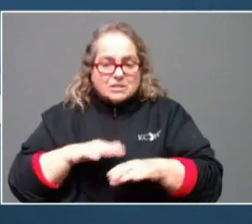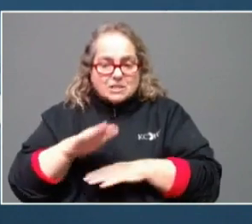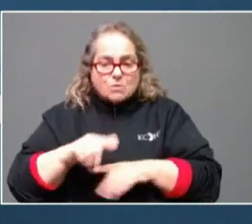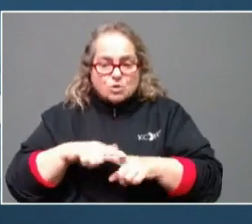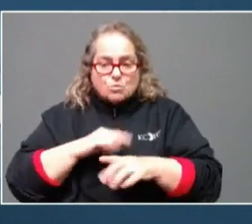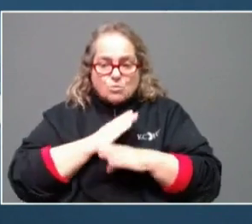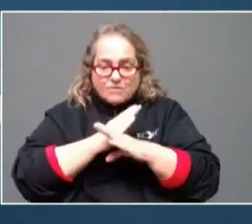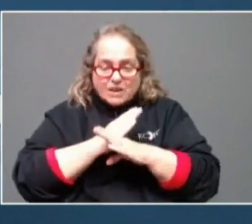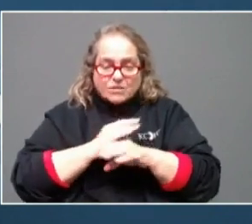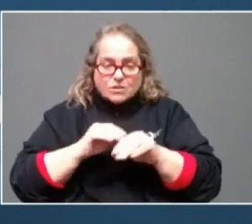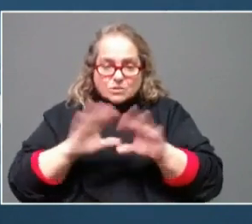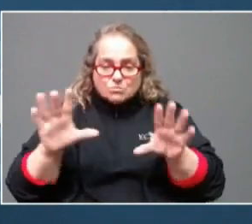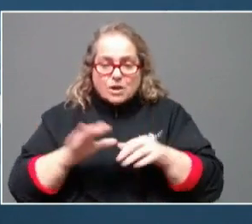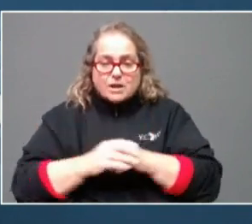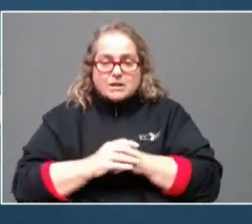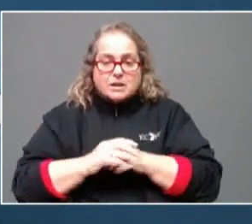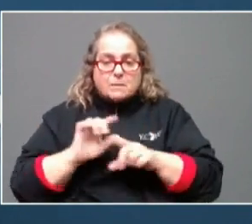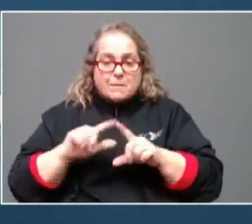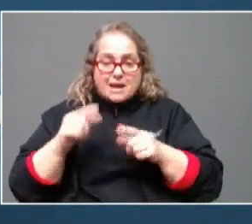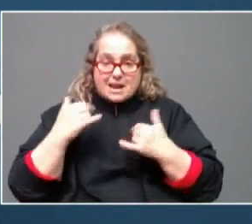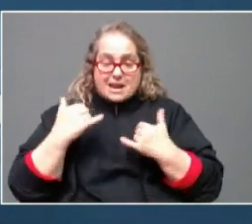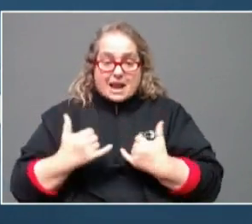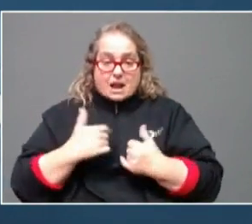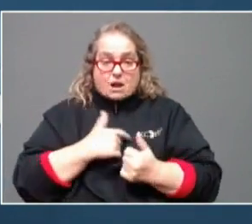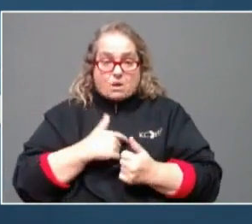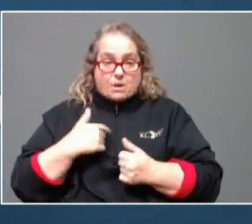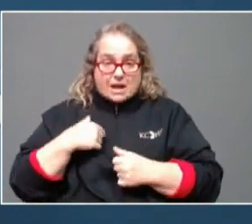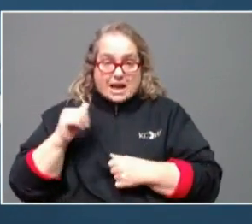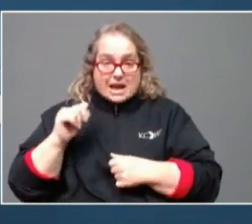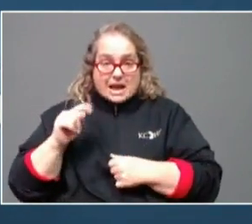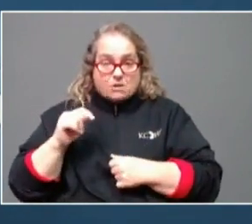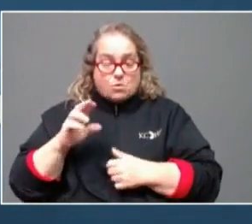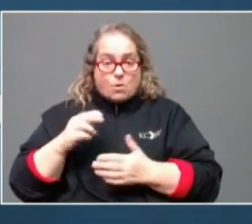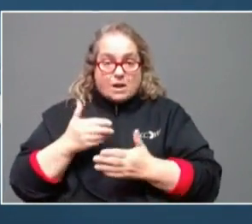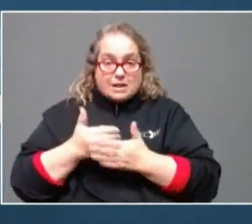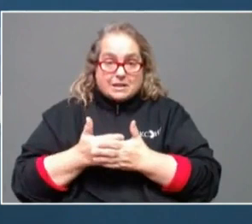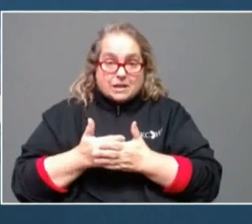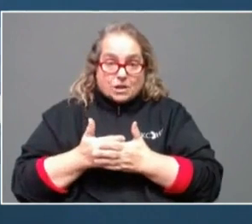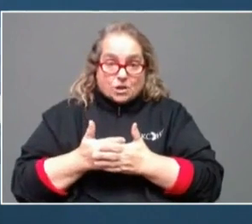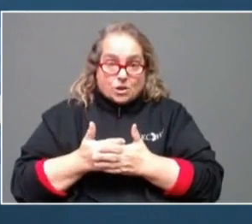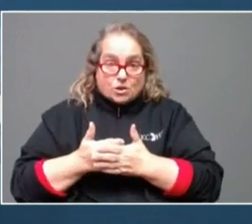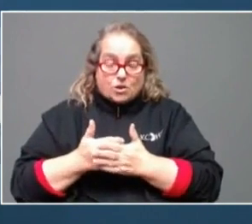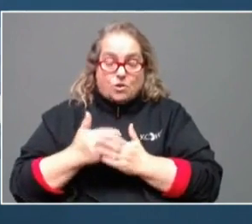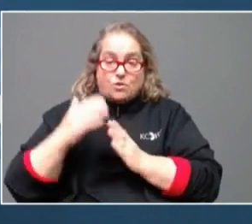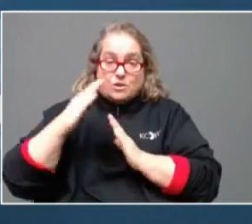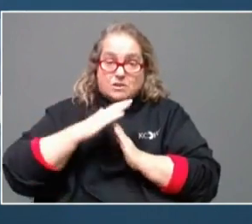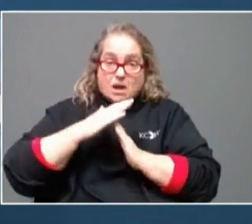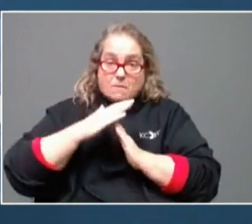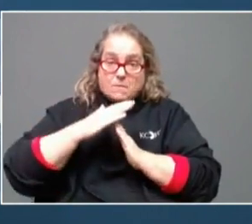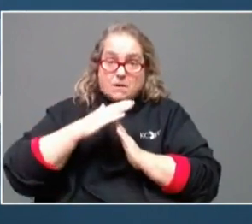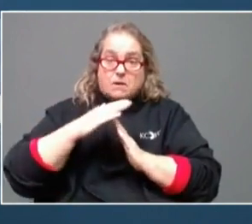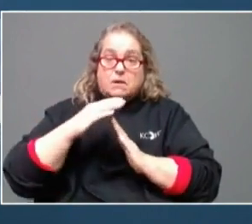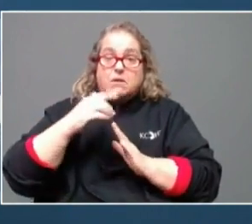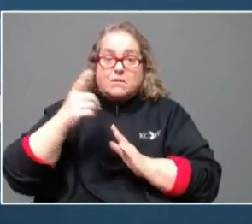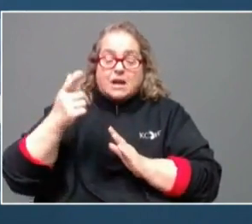But now that we are at or near the peak they know that a whole lot of the